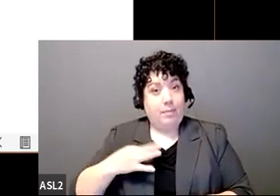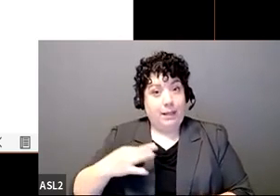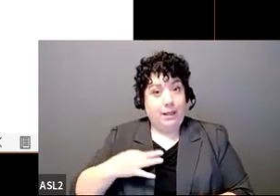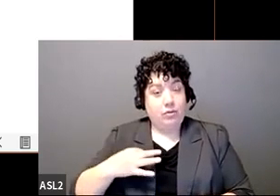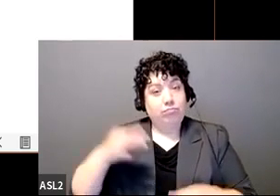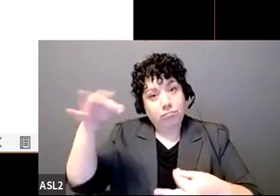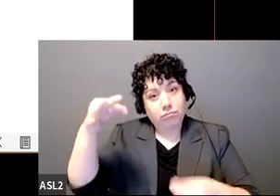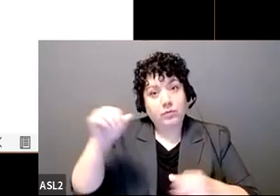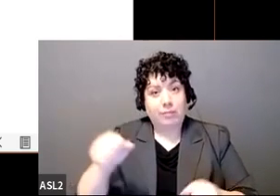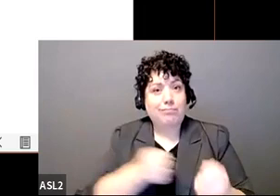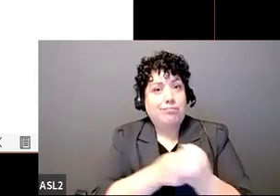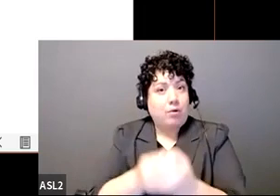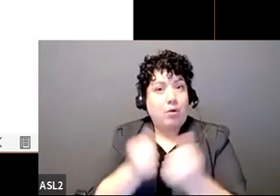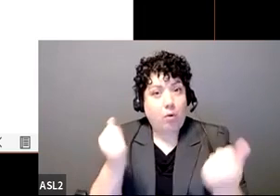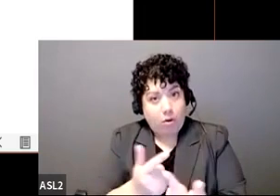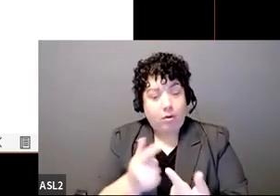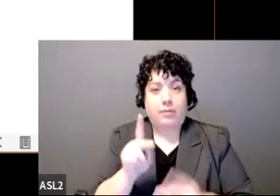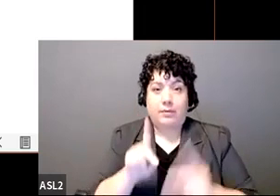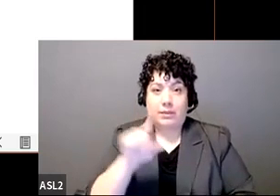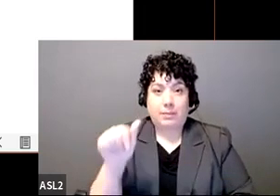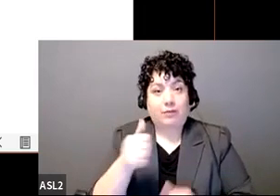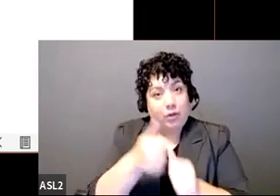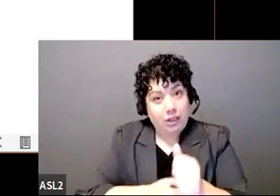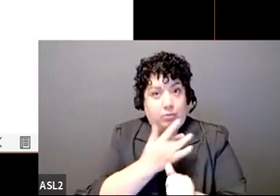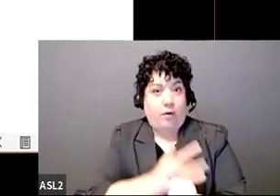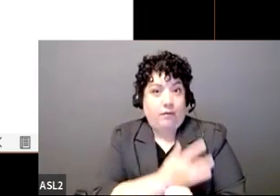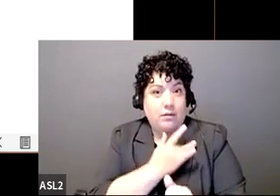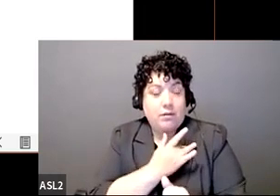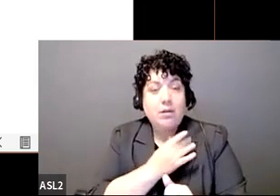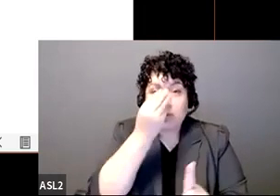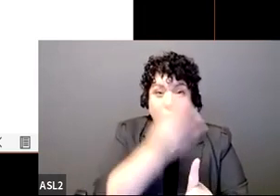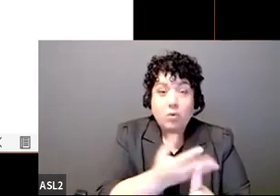with disabilities in each province telling people the multiple ways they can apply